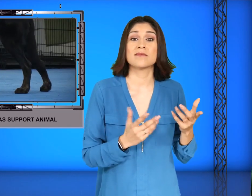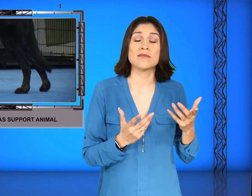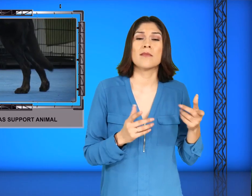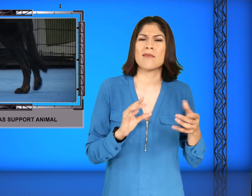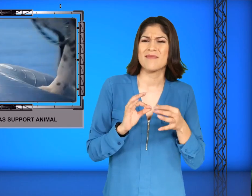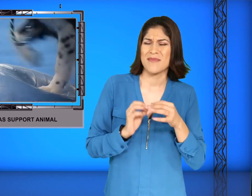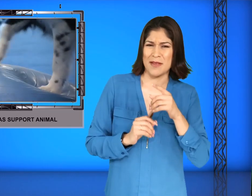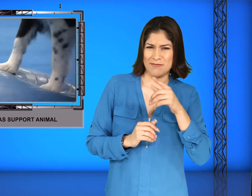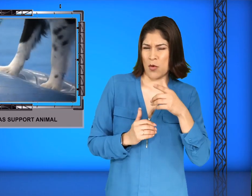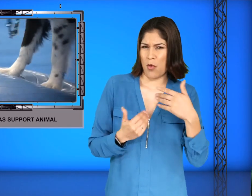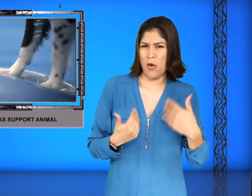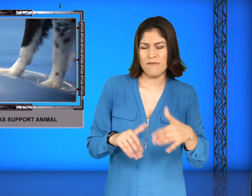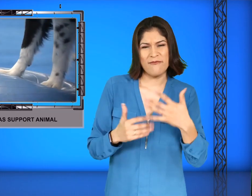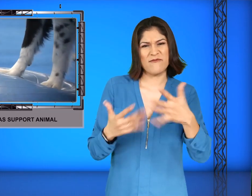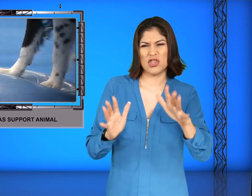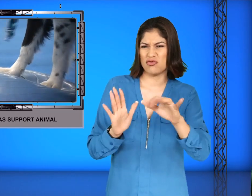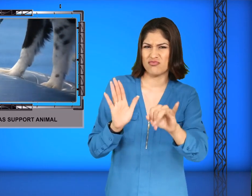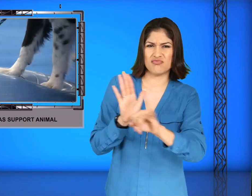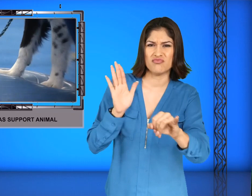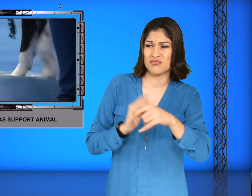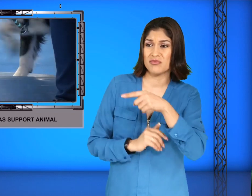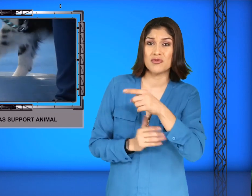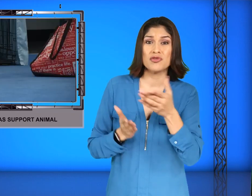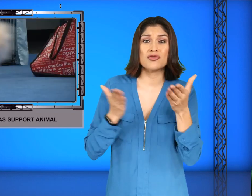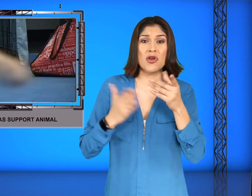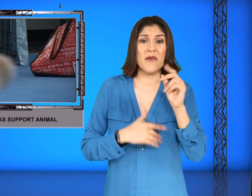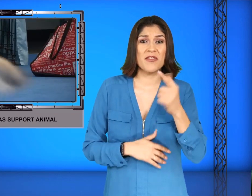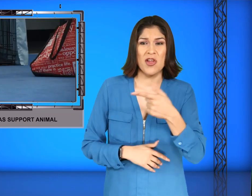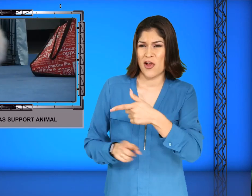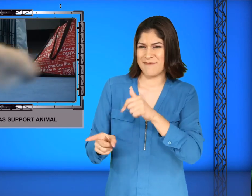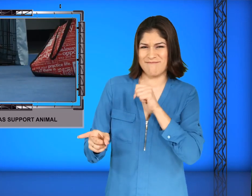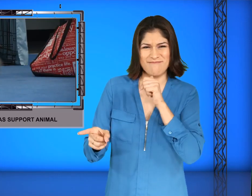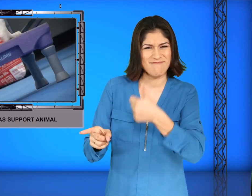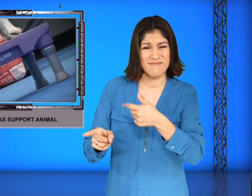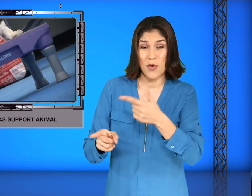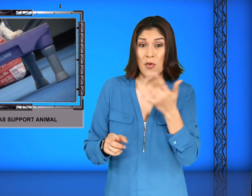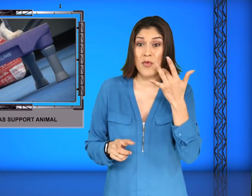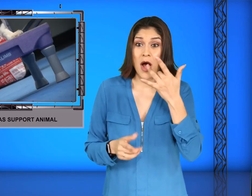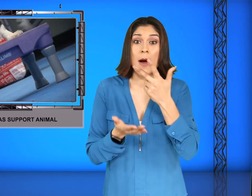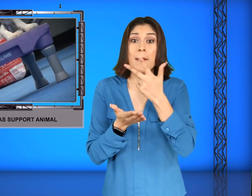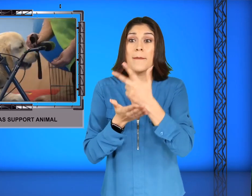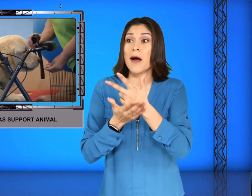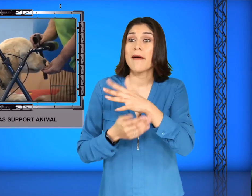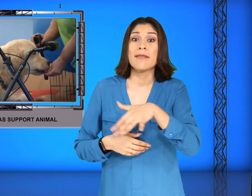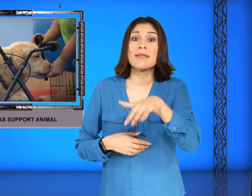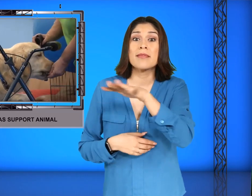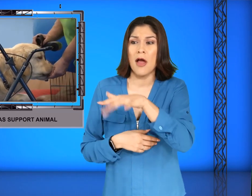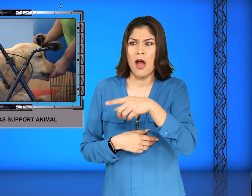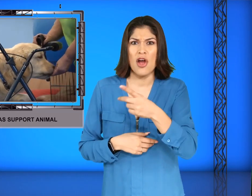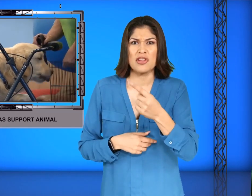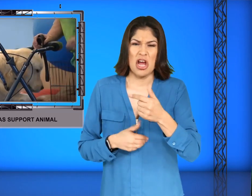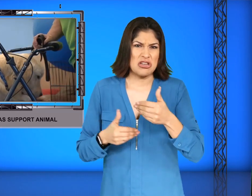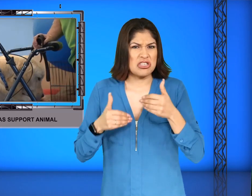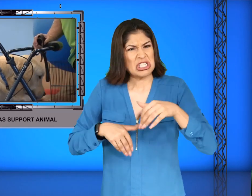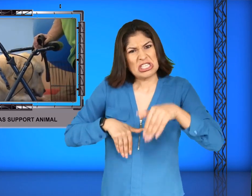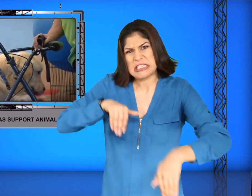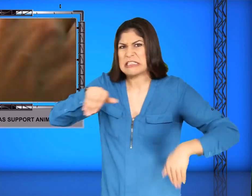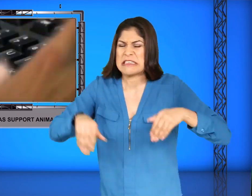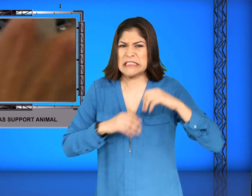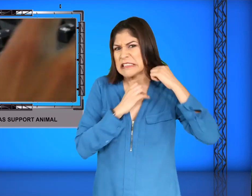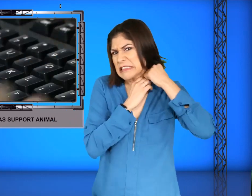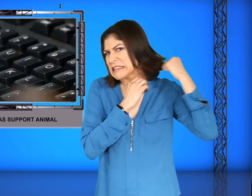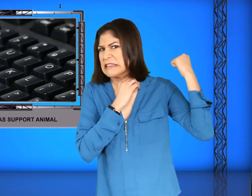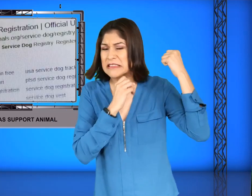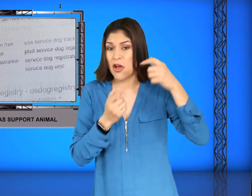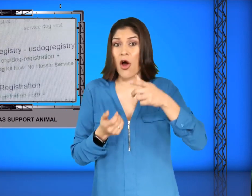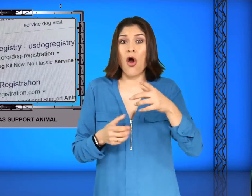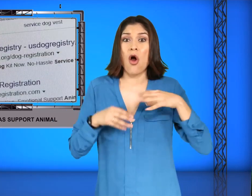He says he could easily tell it was not a service animal because the dog was pulling